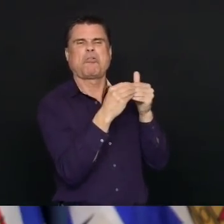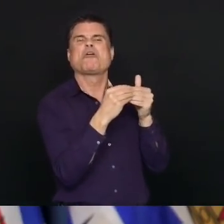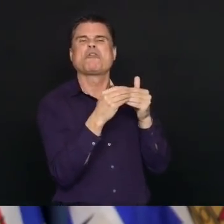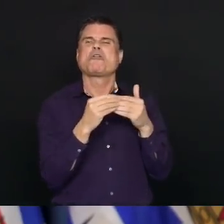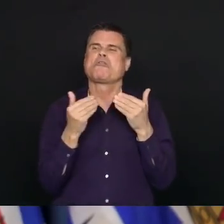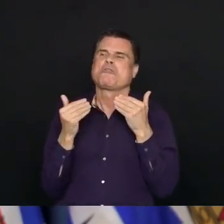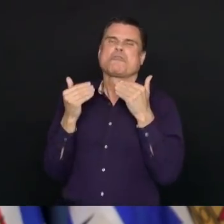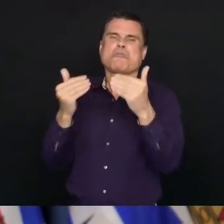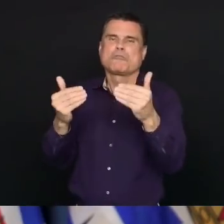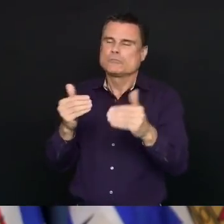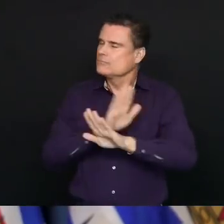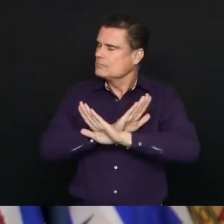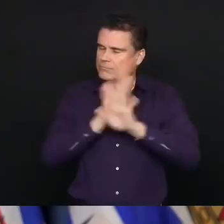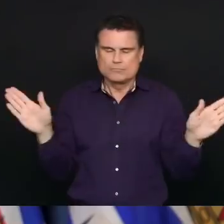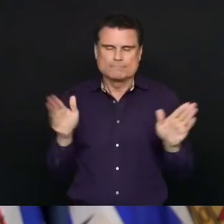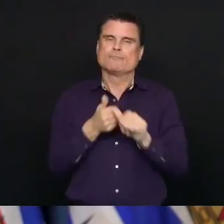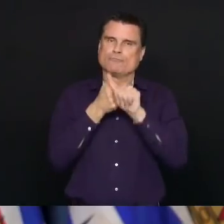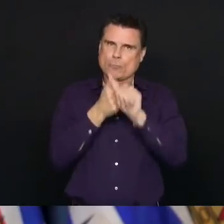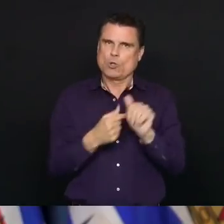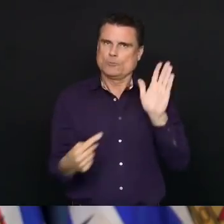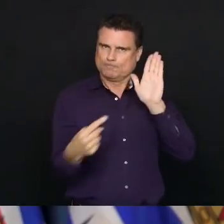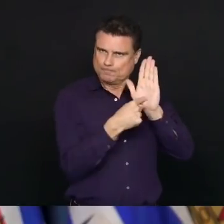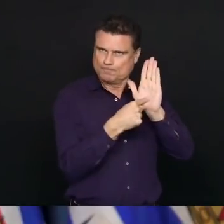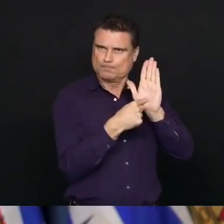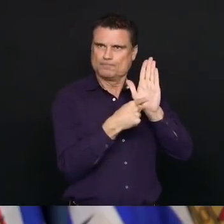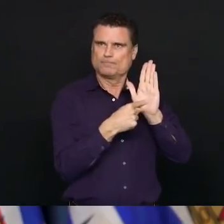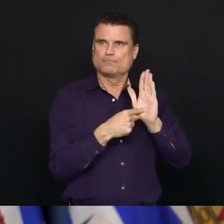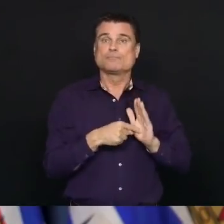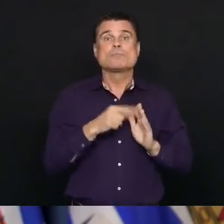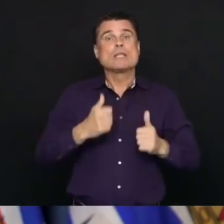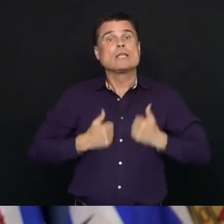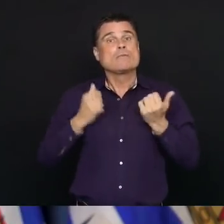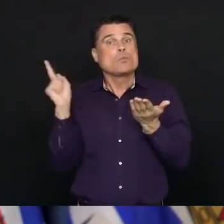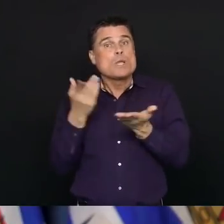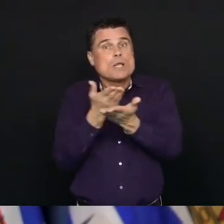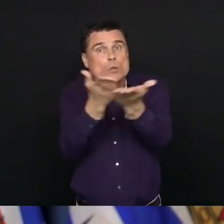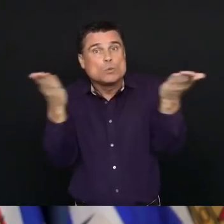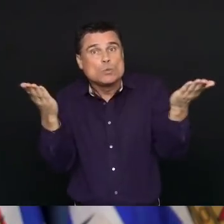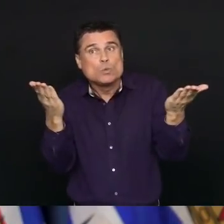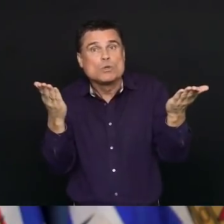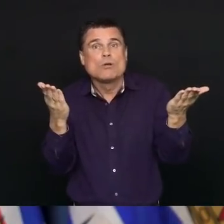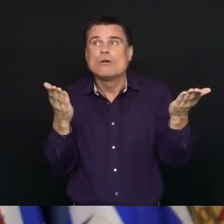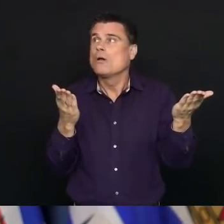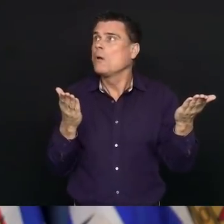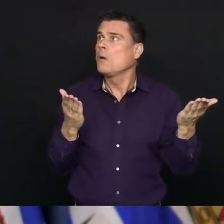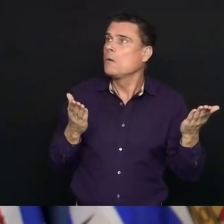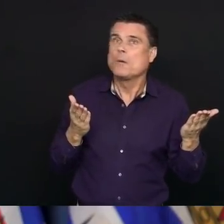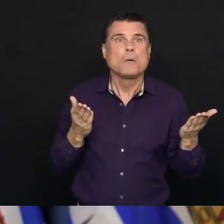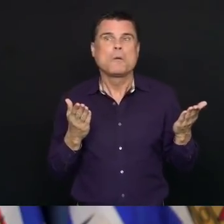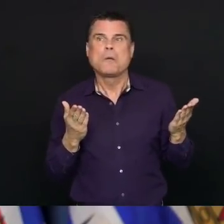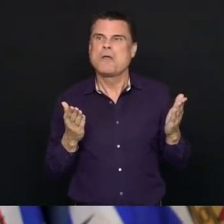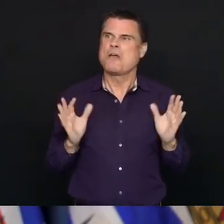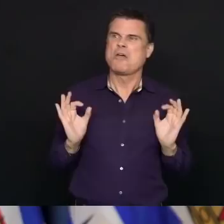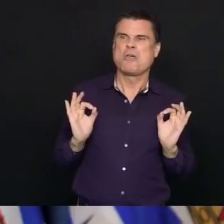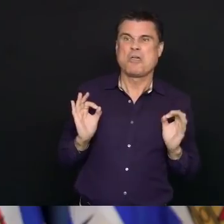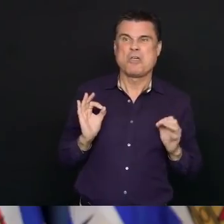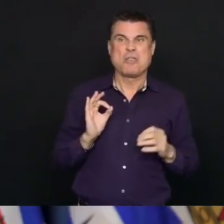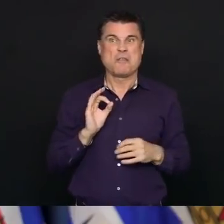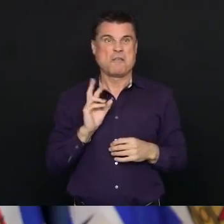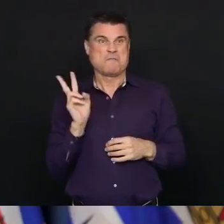And that is what we need to do now. And I think this is an important weekend for all of us and whether you live go to C# for